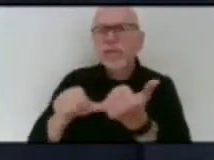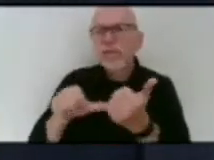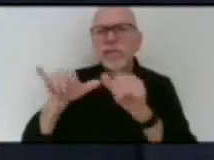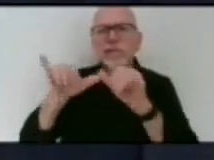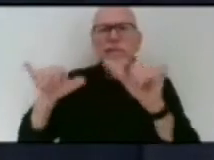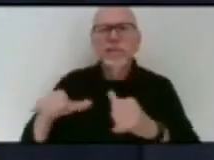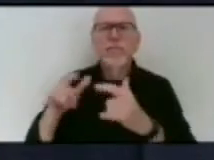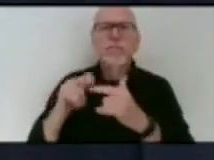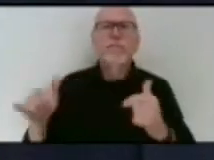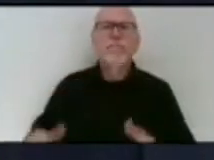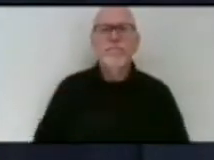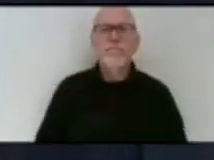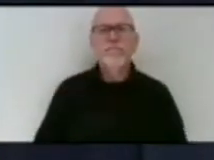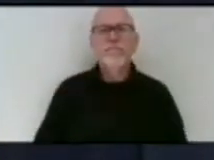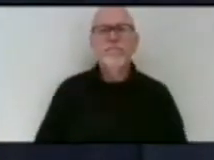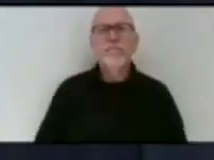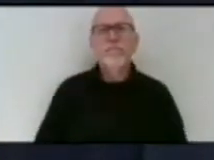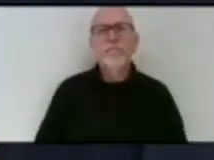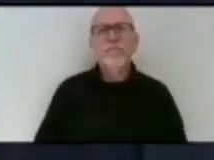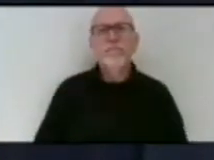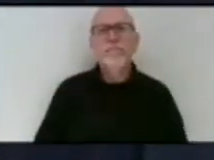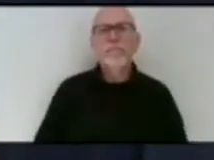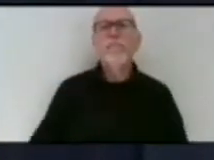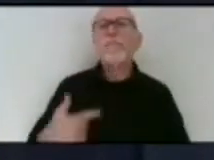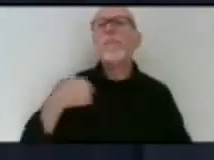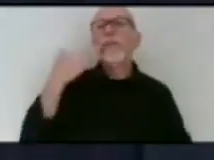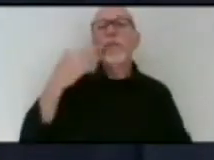I know mentioned this before I sound like a skipping record